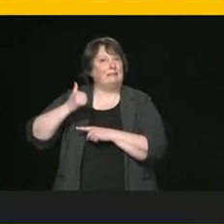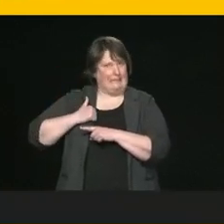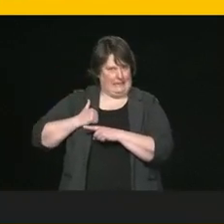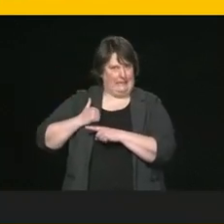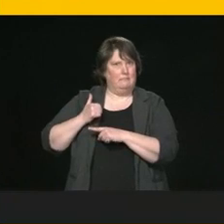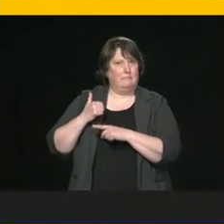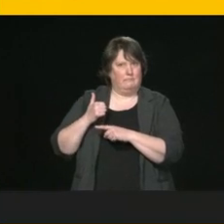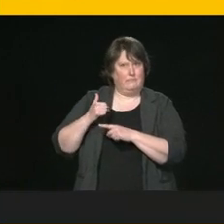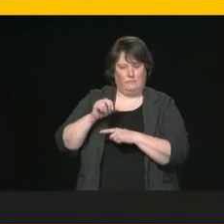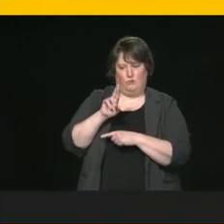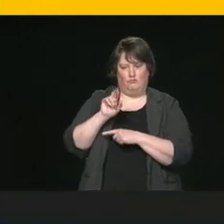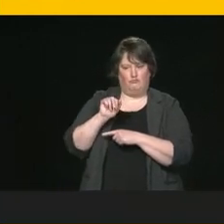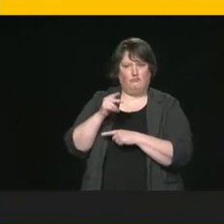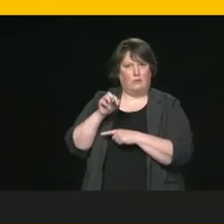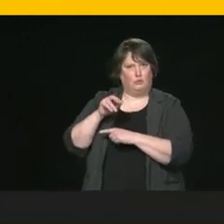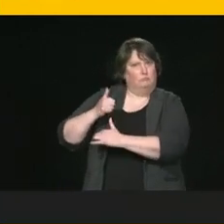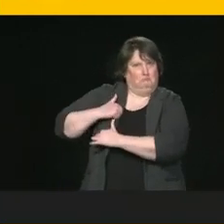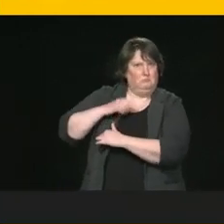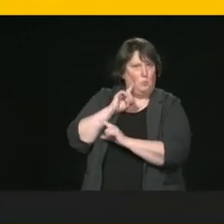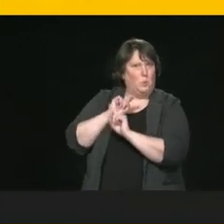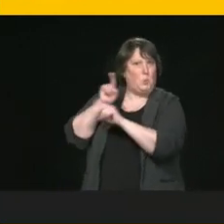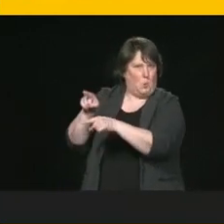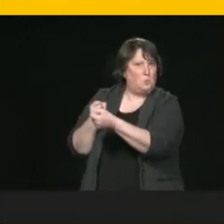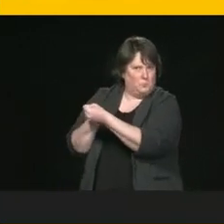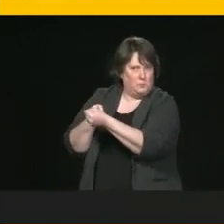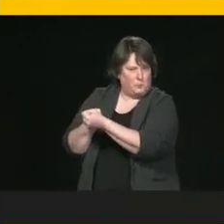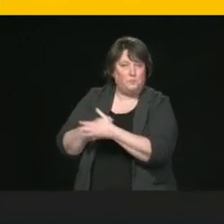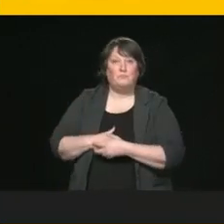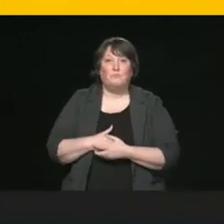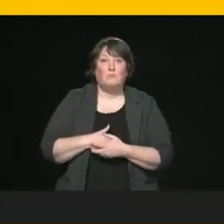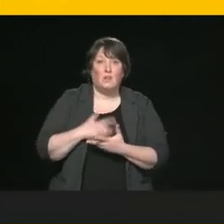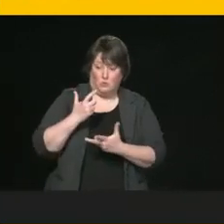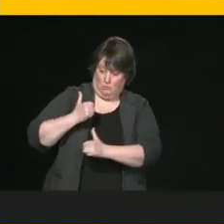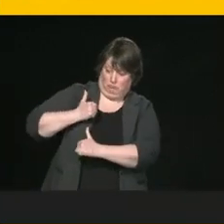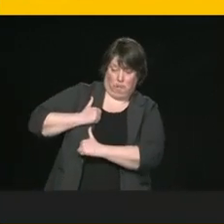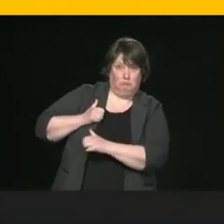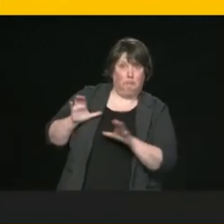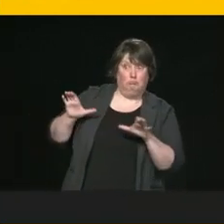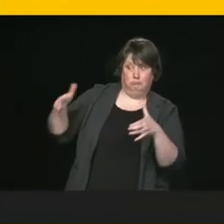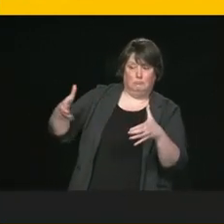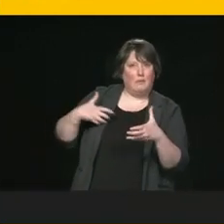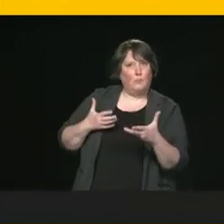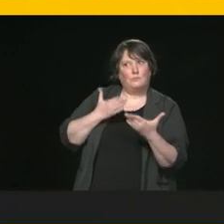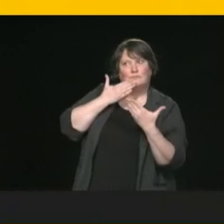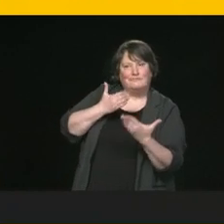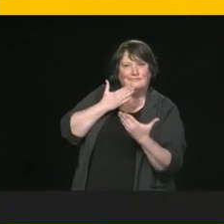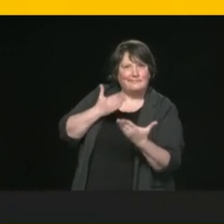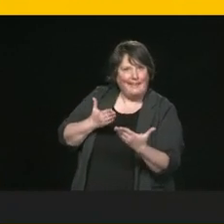I CAN CONFIRM THAT THE CANADIAN RANGERS WILL BE THERE TO PROVIDE SUPPORT.